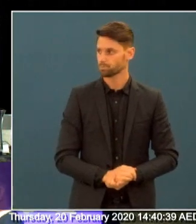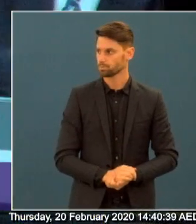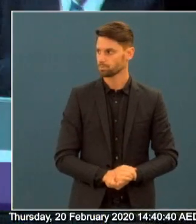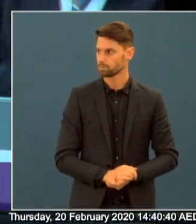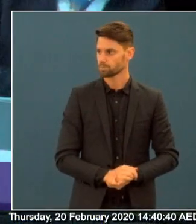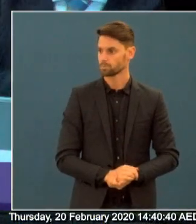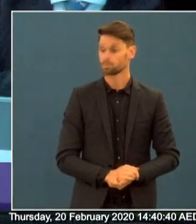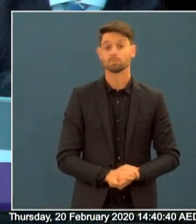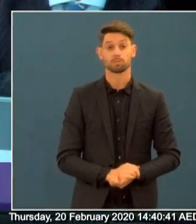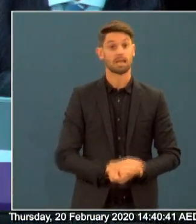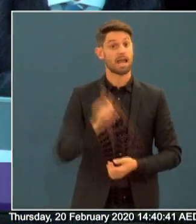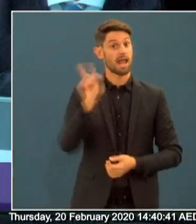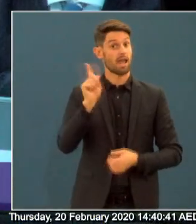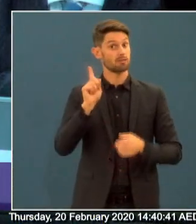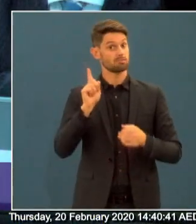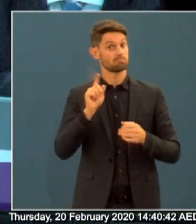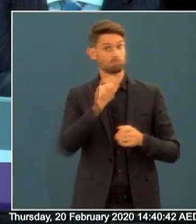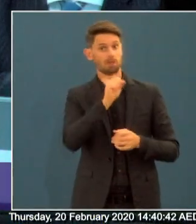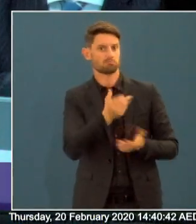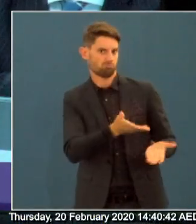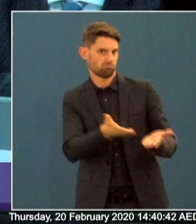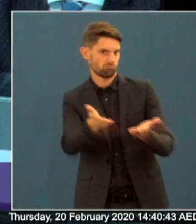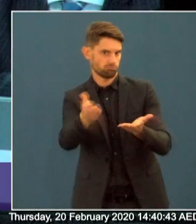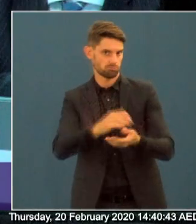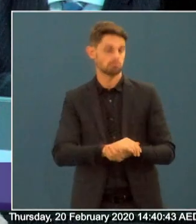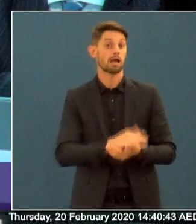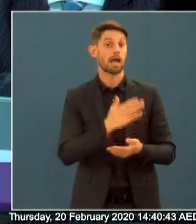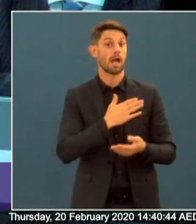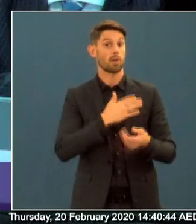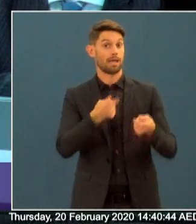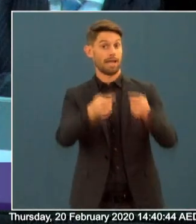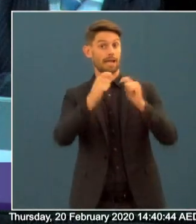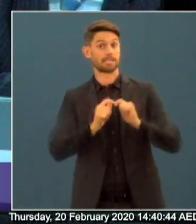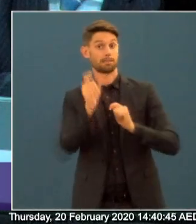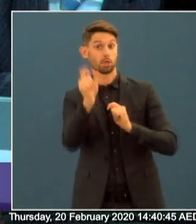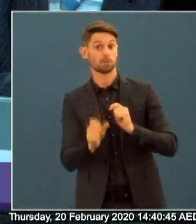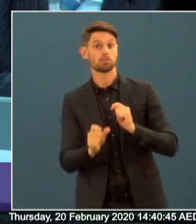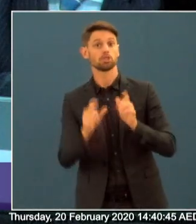Could Professor Trollor be excused. Certainly. THE WITNESS WITHDREW (2:41 pm) So the next witness is Dr Jacqueline Small.